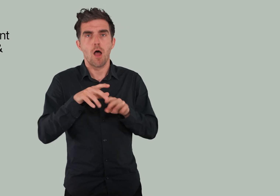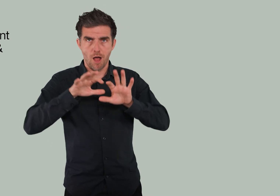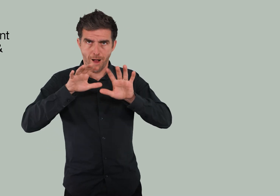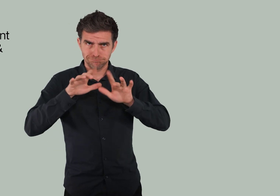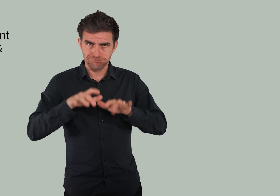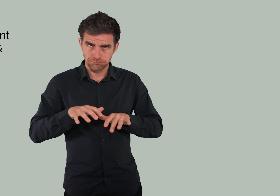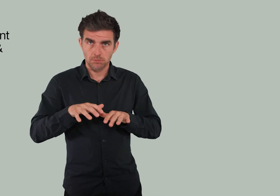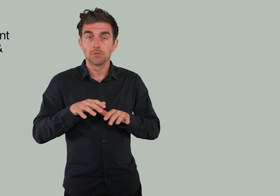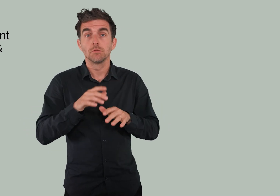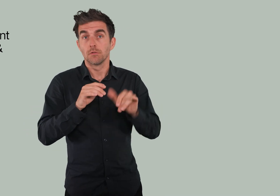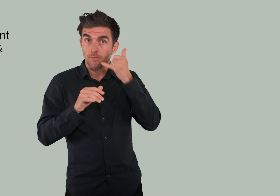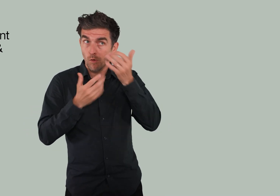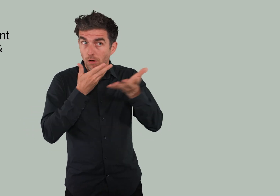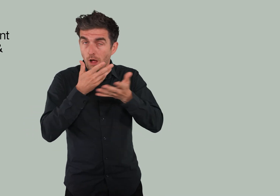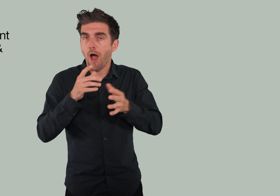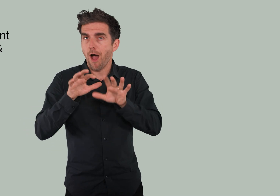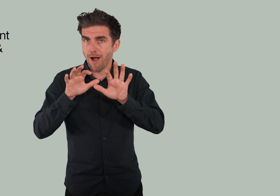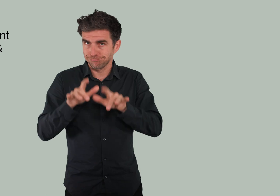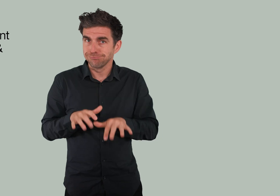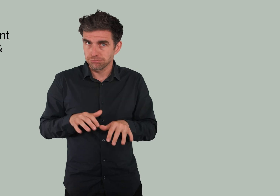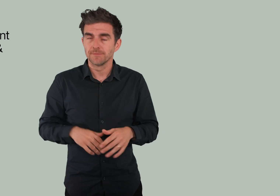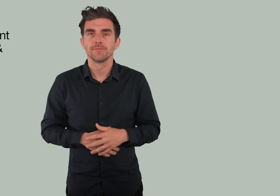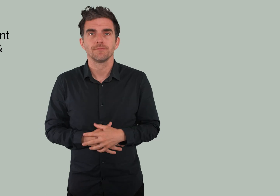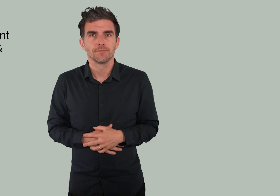completing the PIP1 form whilst the customer is on the line.